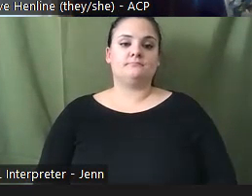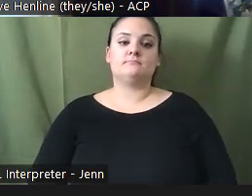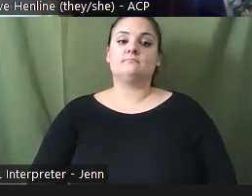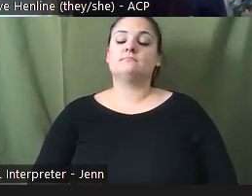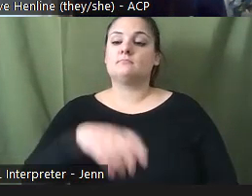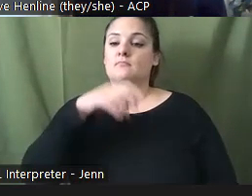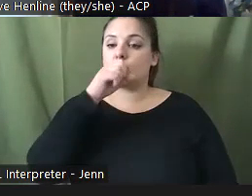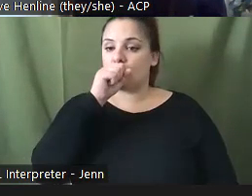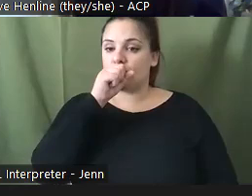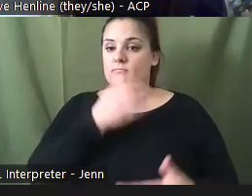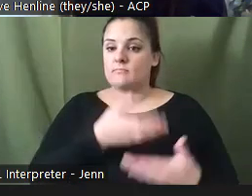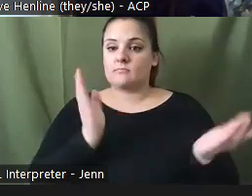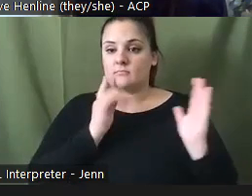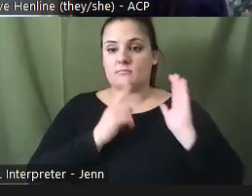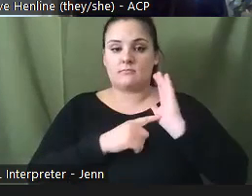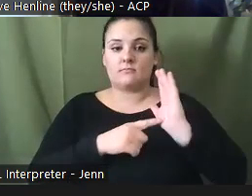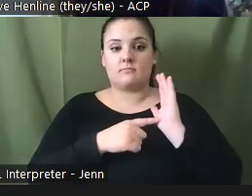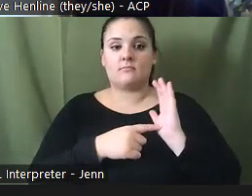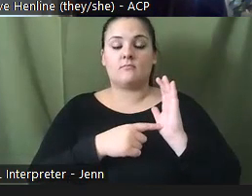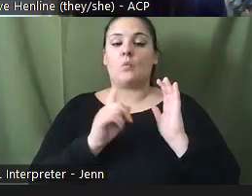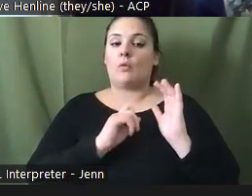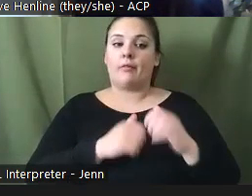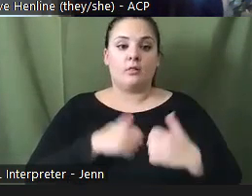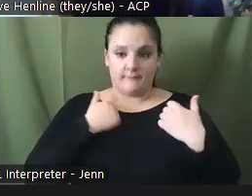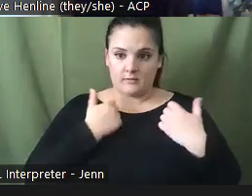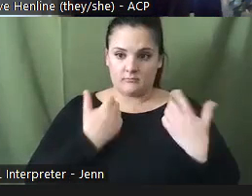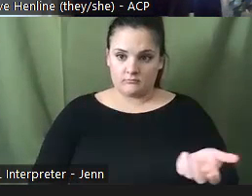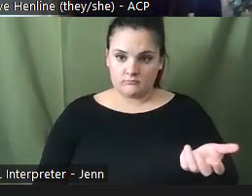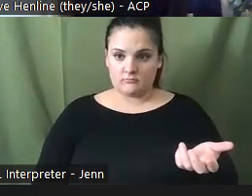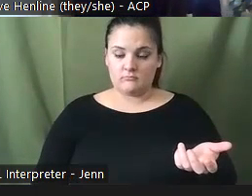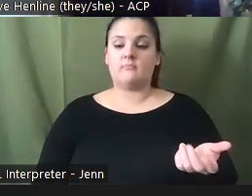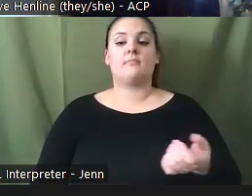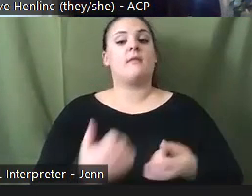participant are where they're literally living, and anything that is unique to identifying information.